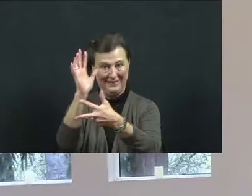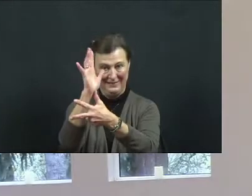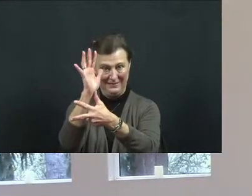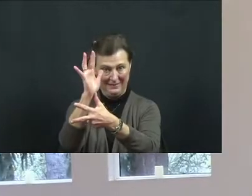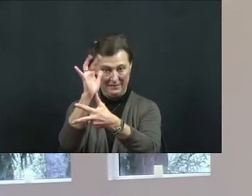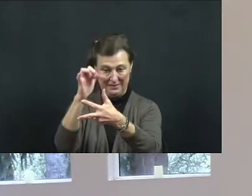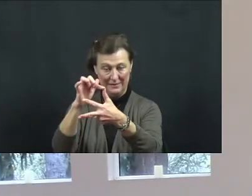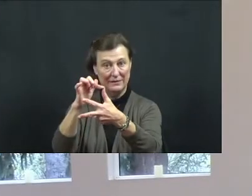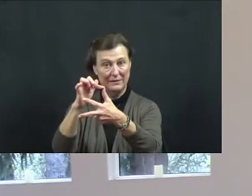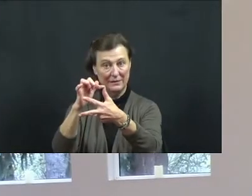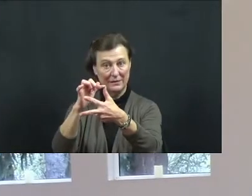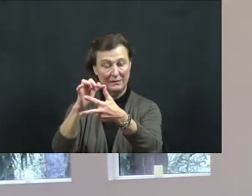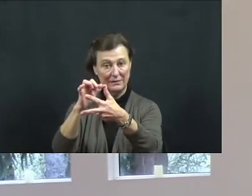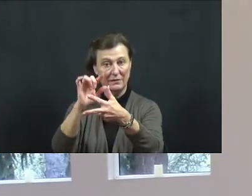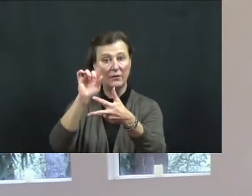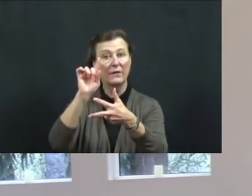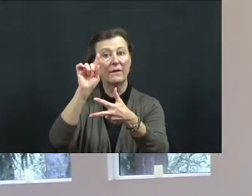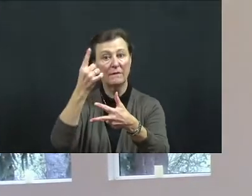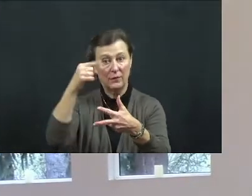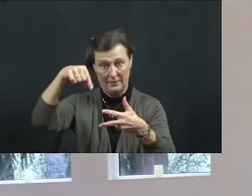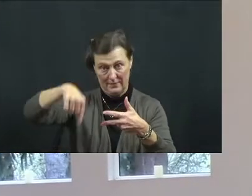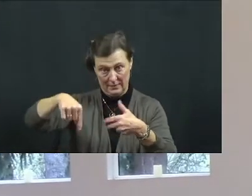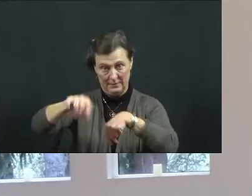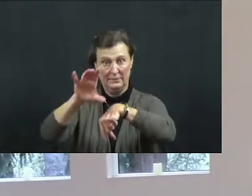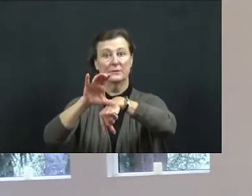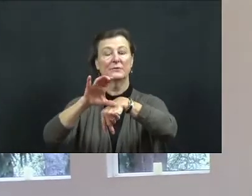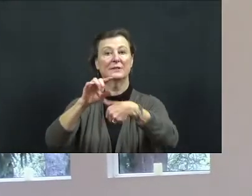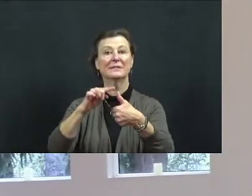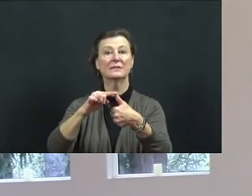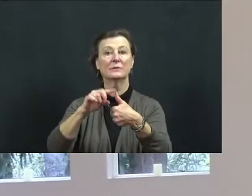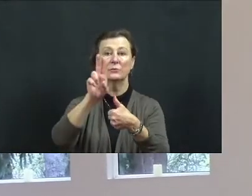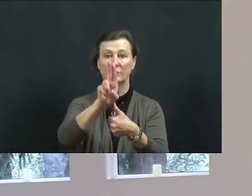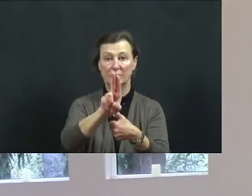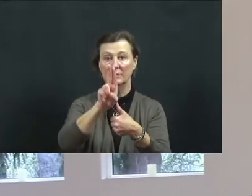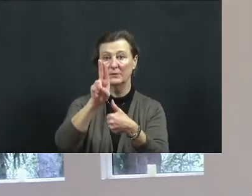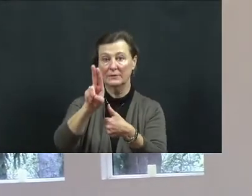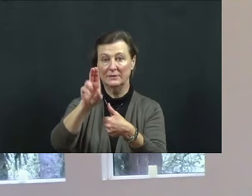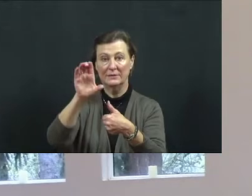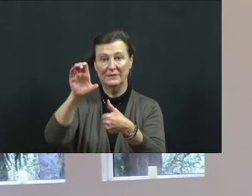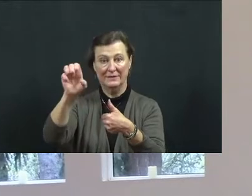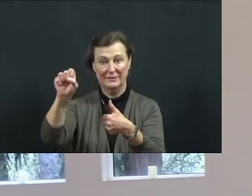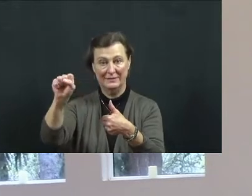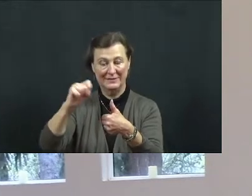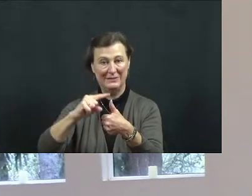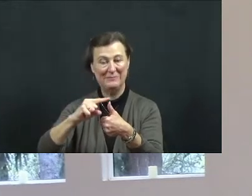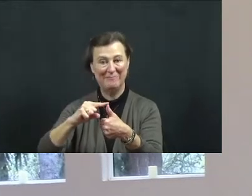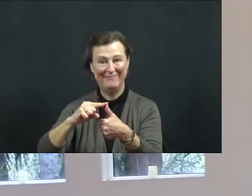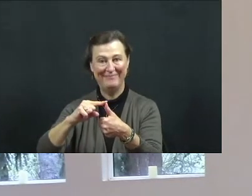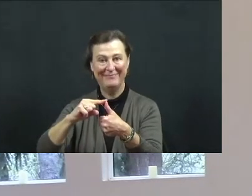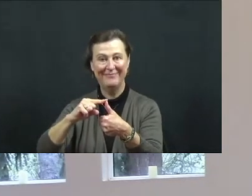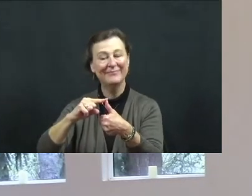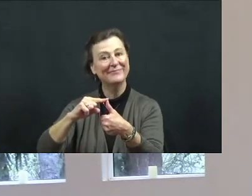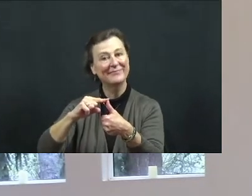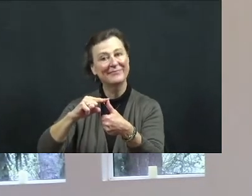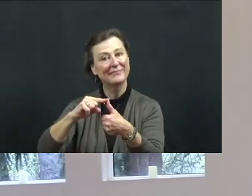The first, is for this congregation the Unitarian Universalist Congregation of Salem.